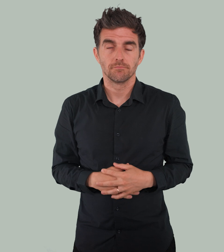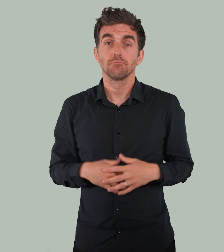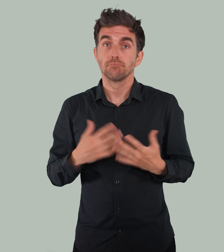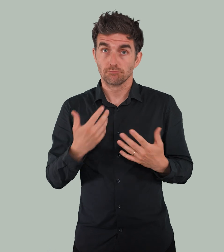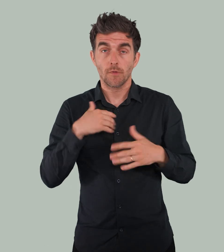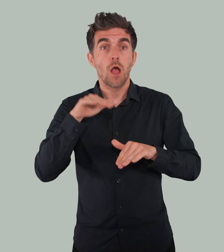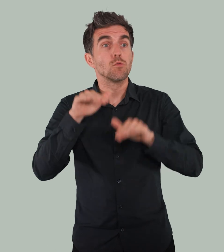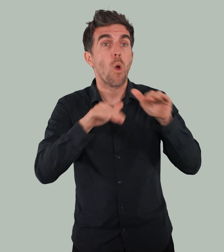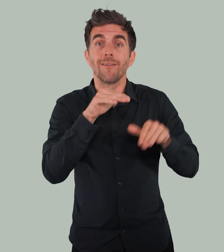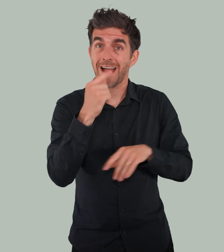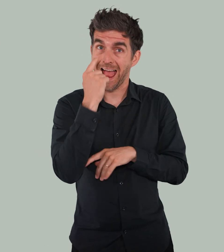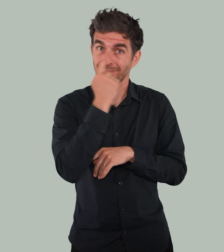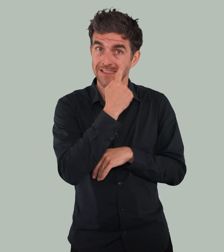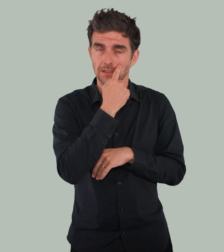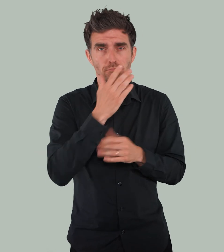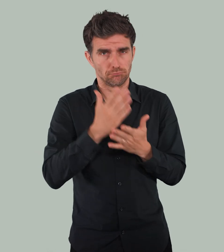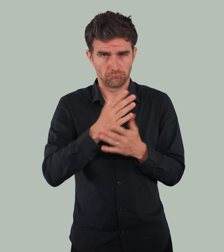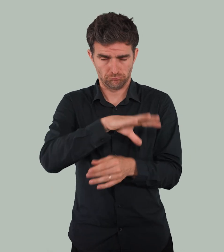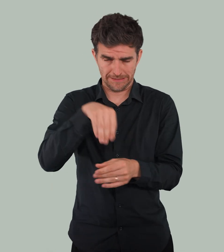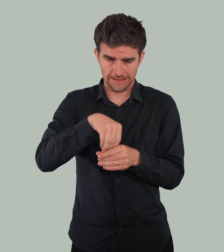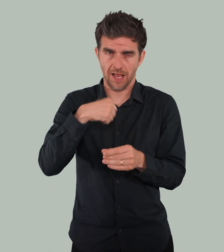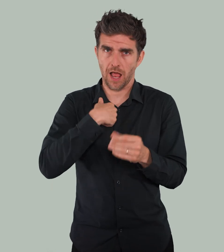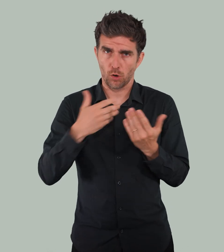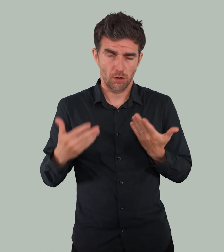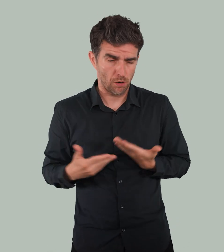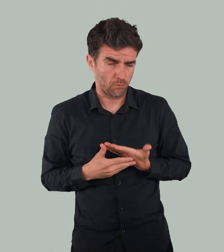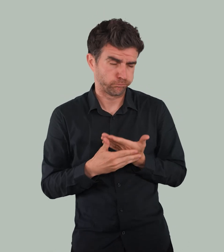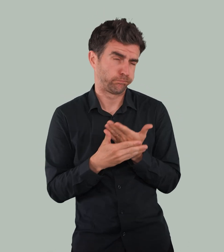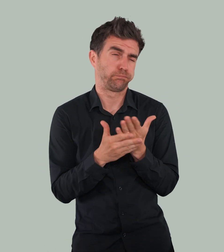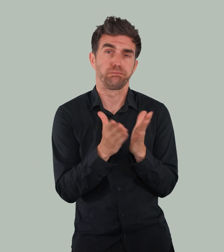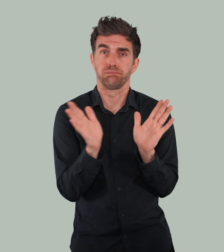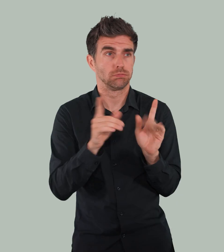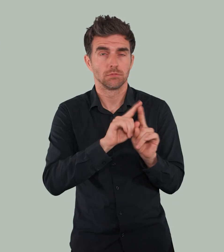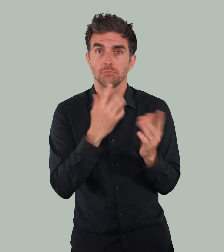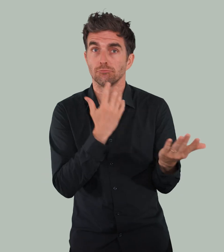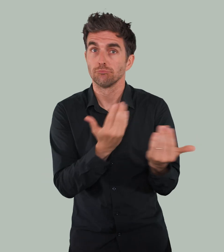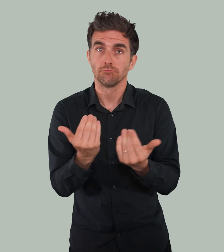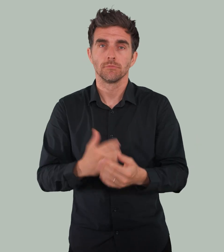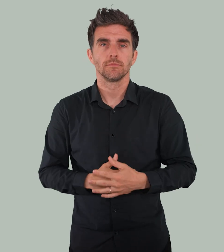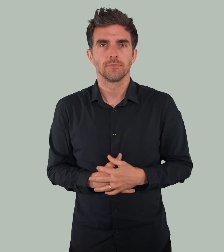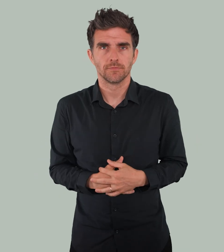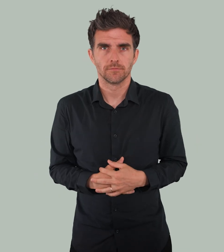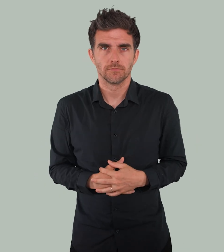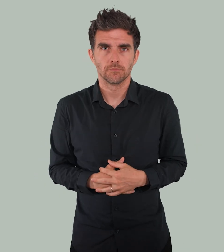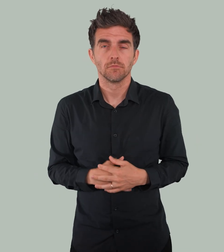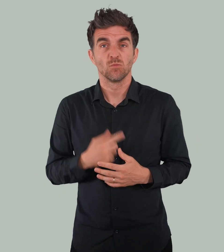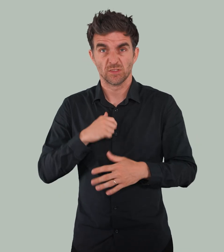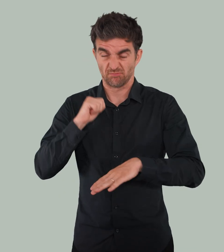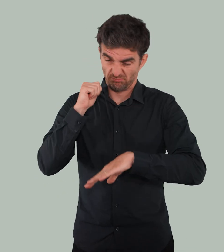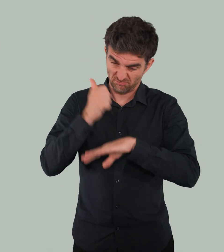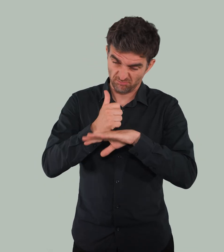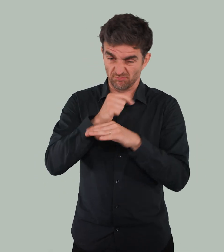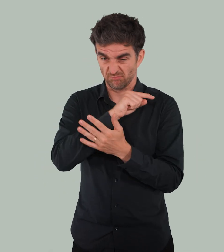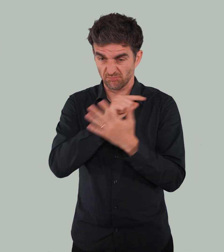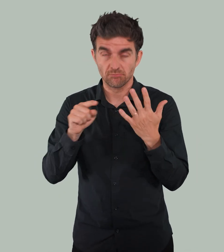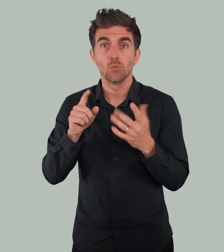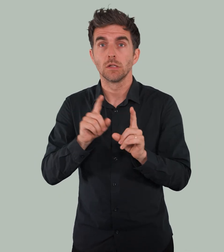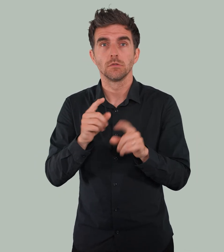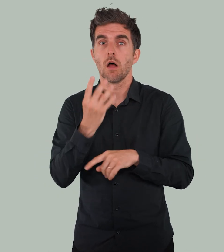4. The Call for Evidence was deliberately in broad scope.